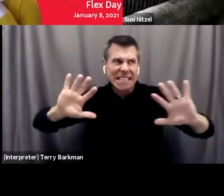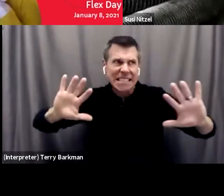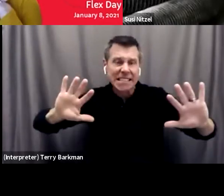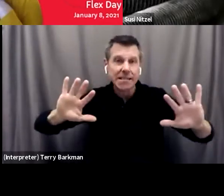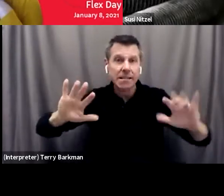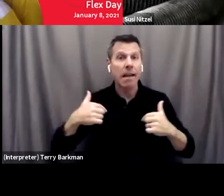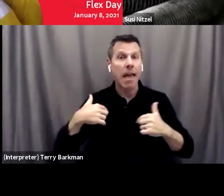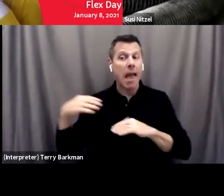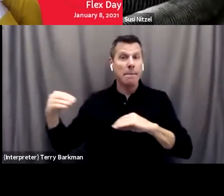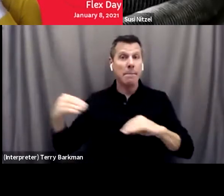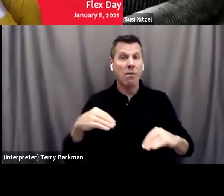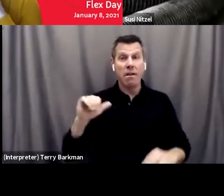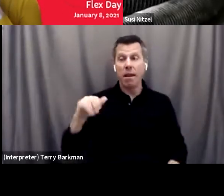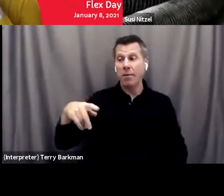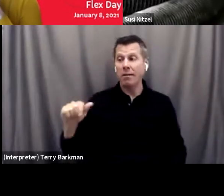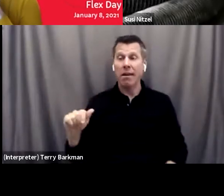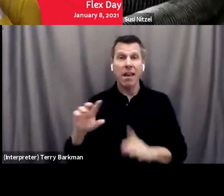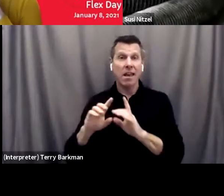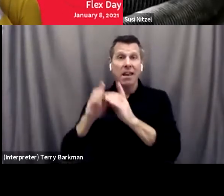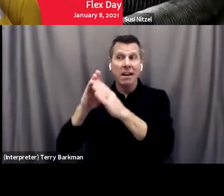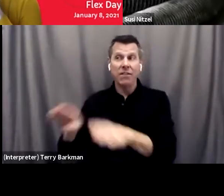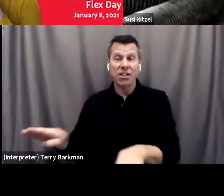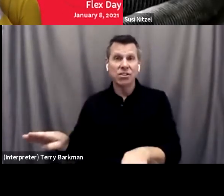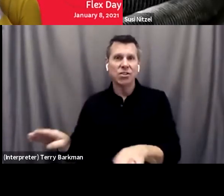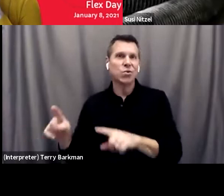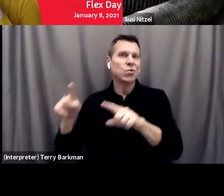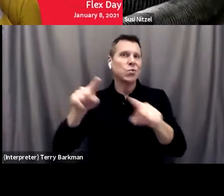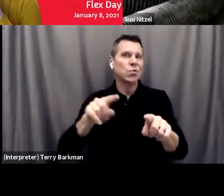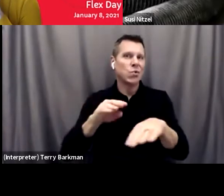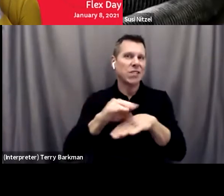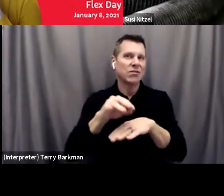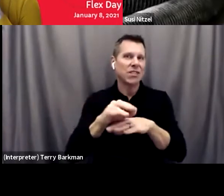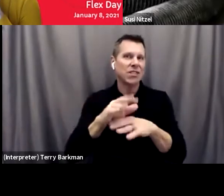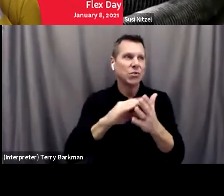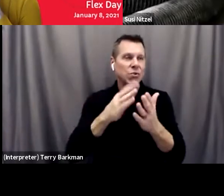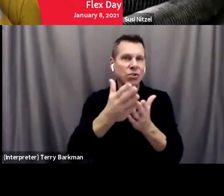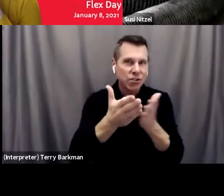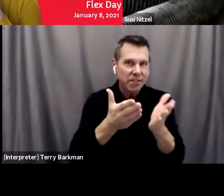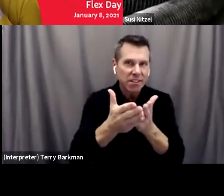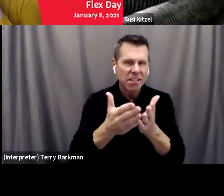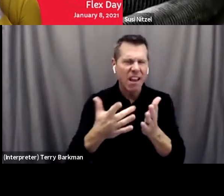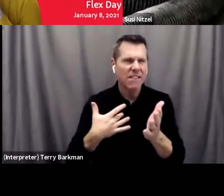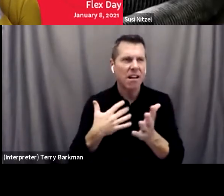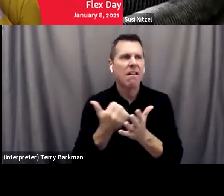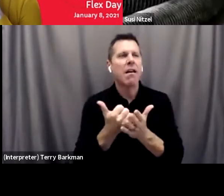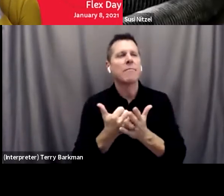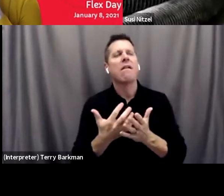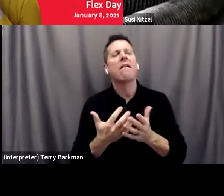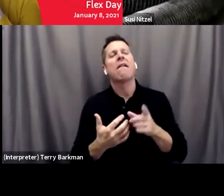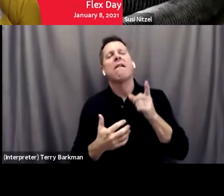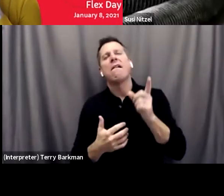the APA division to the counseling students services, it's been so helpful to see all of what the counselors are doing. So I think